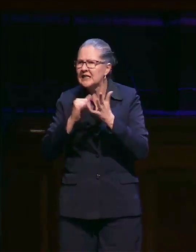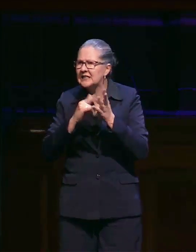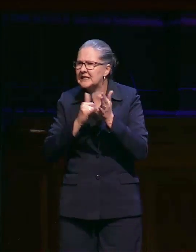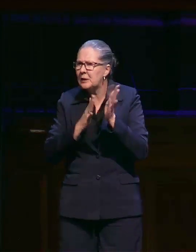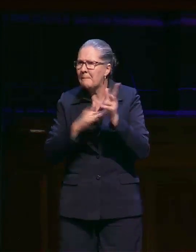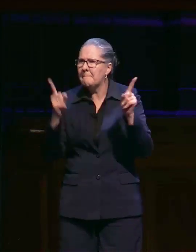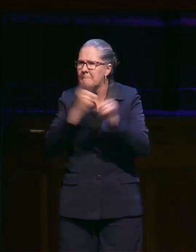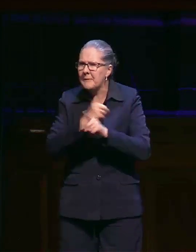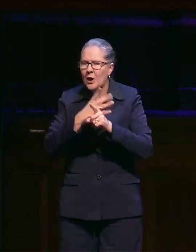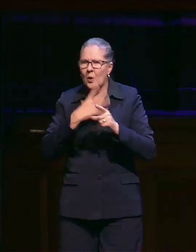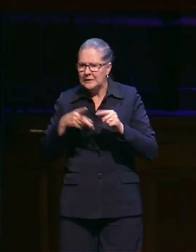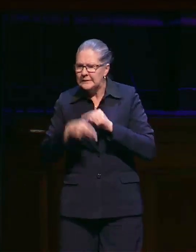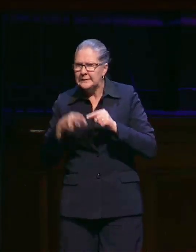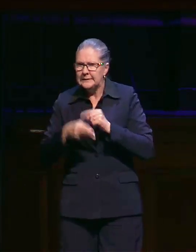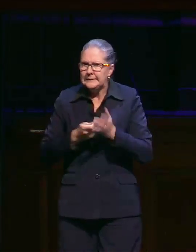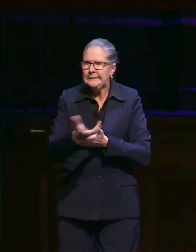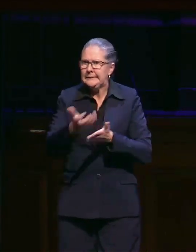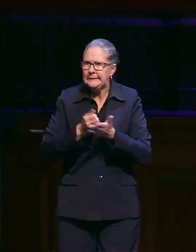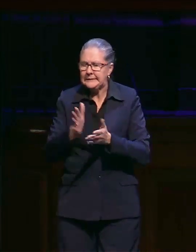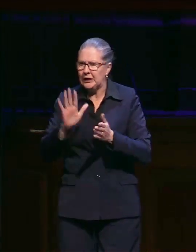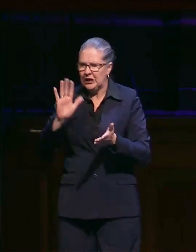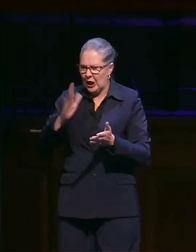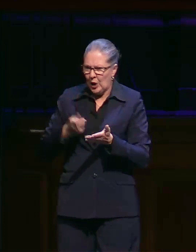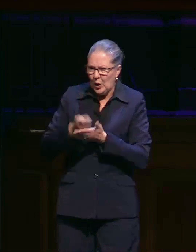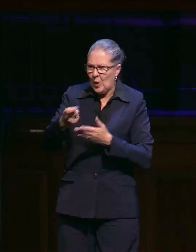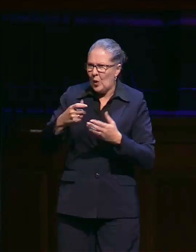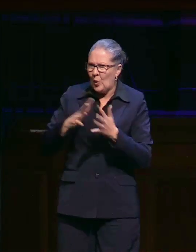cut public spending massively reduced welfare benefits paid to the sick and